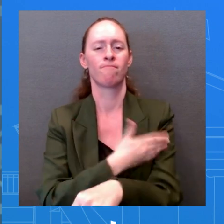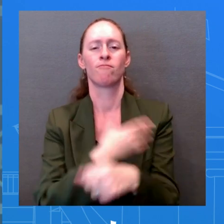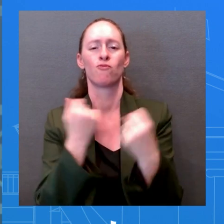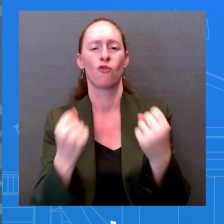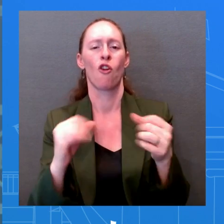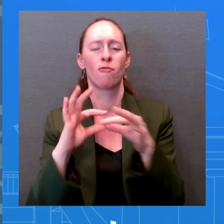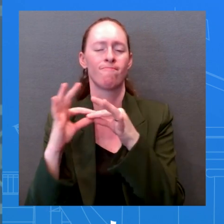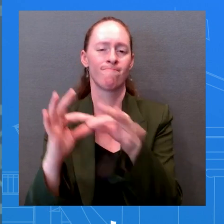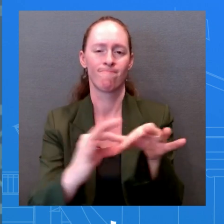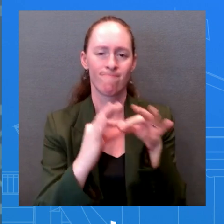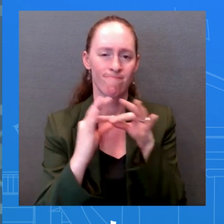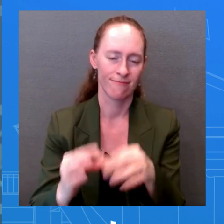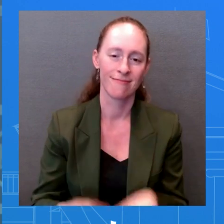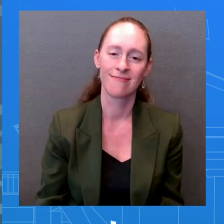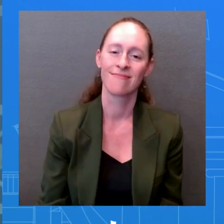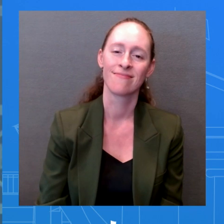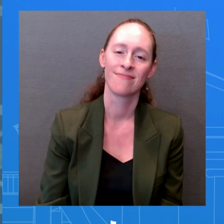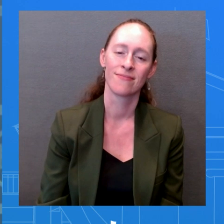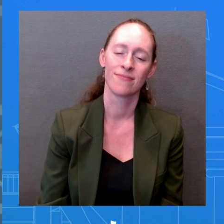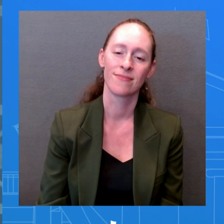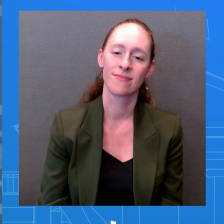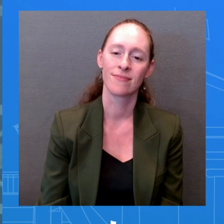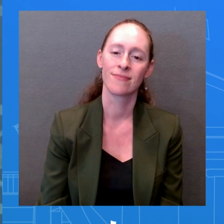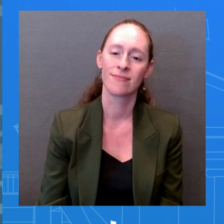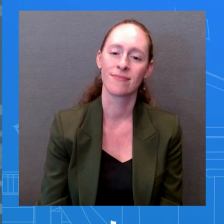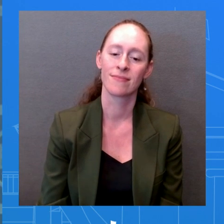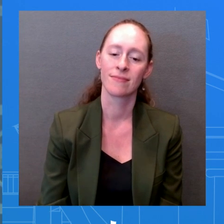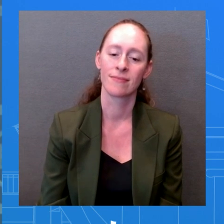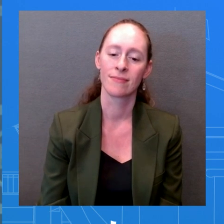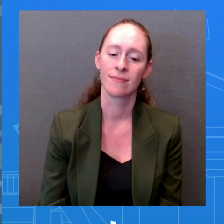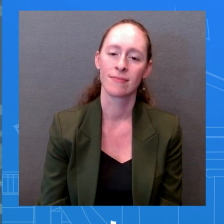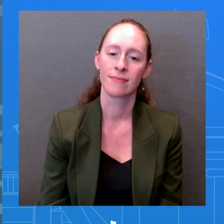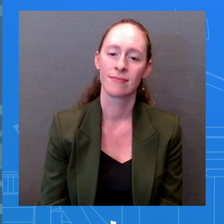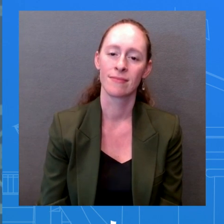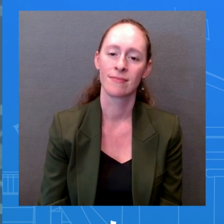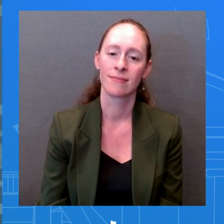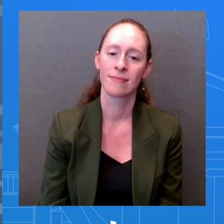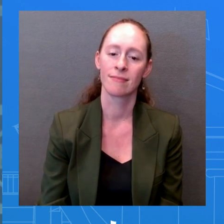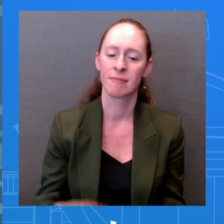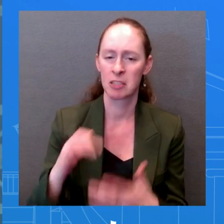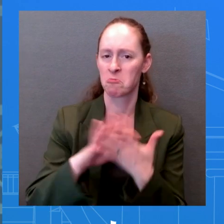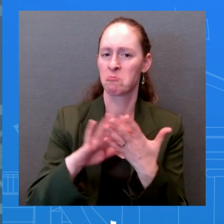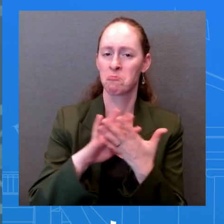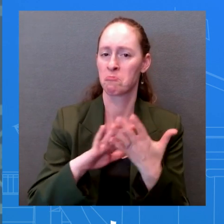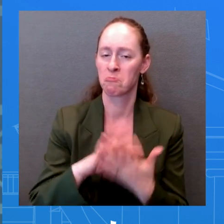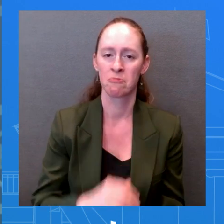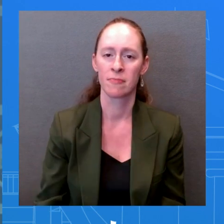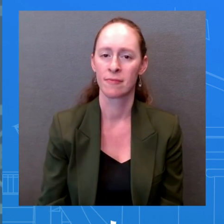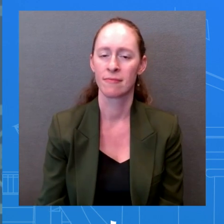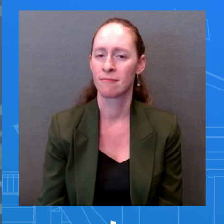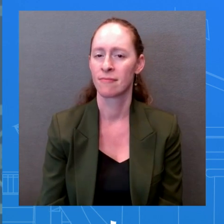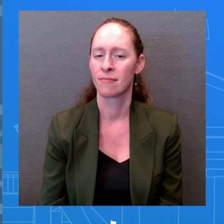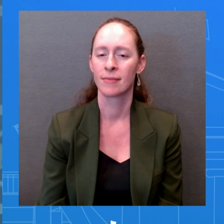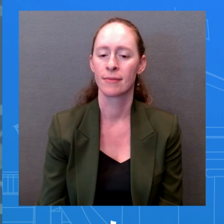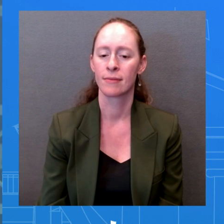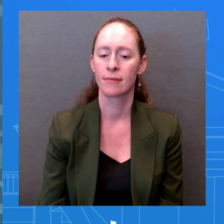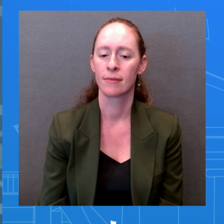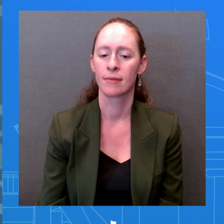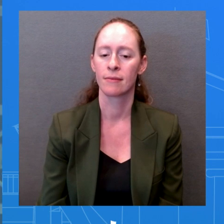Compact to Combat Hate and Extremism, committing to stand up against hate, violence, and increase their support of local initiatives